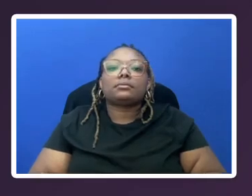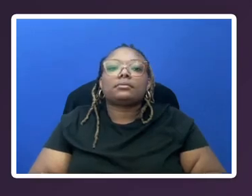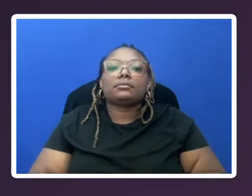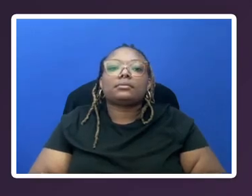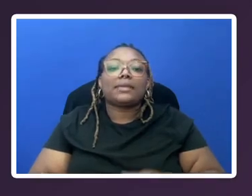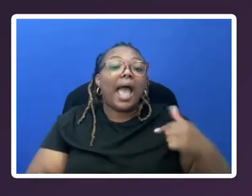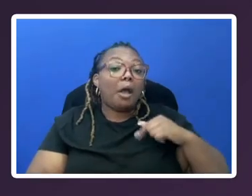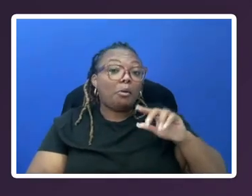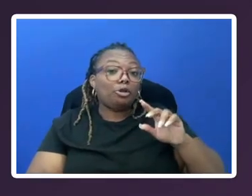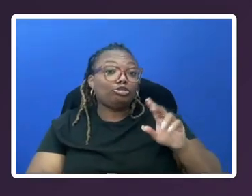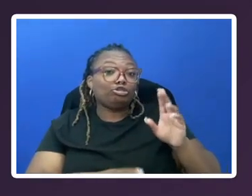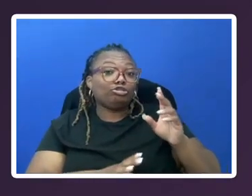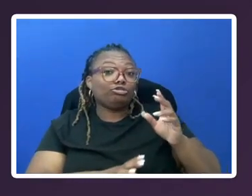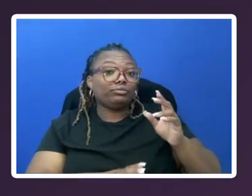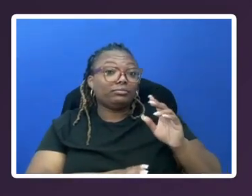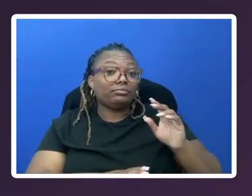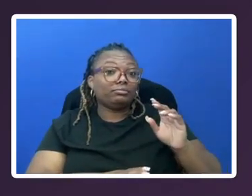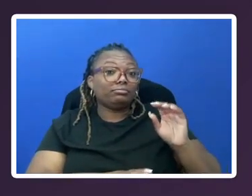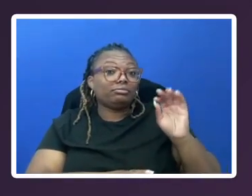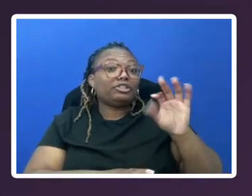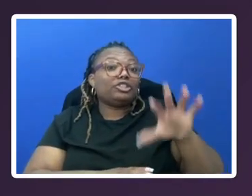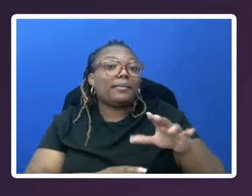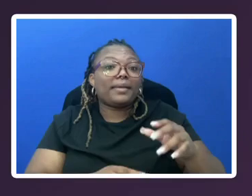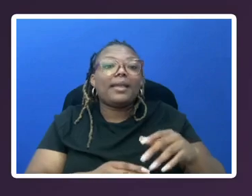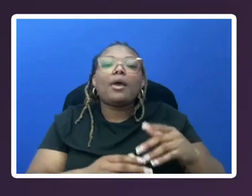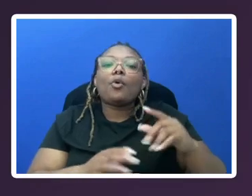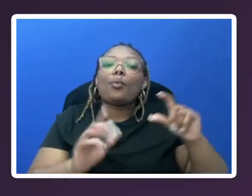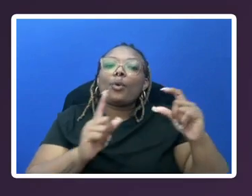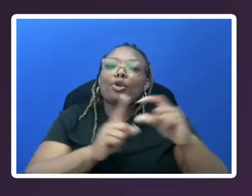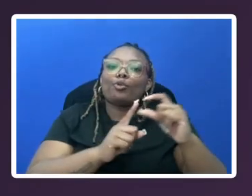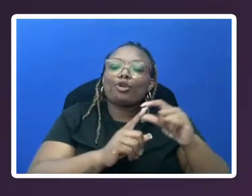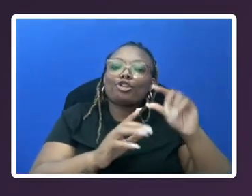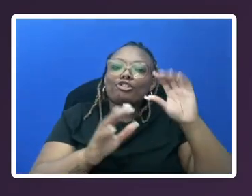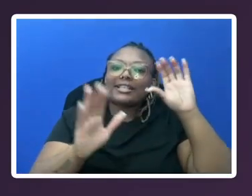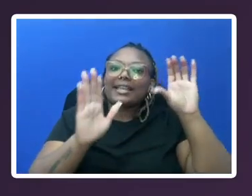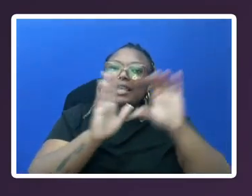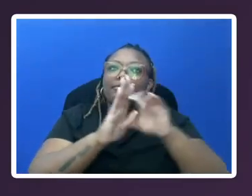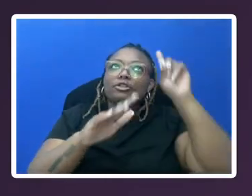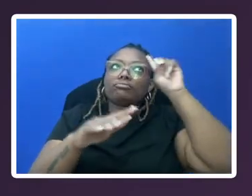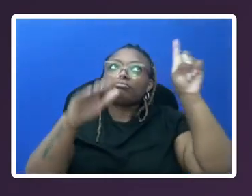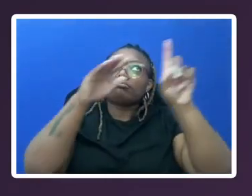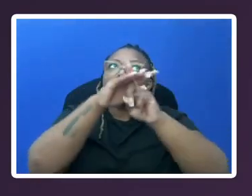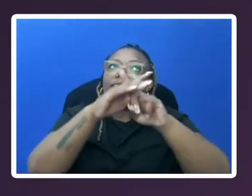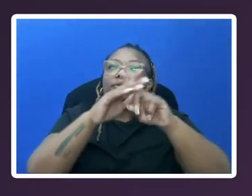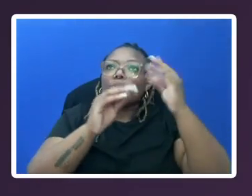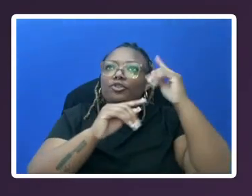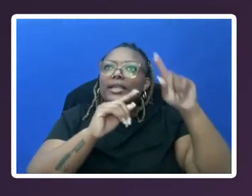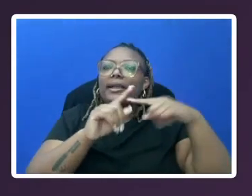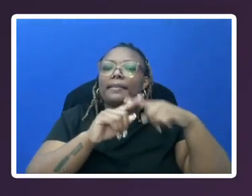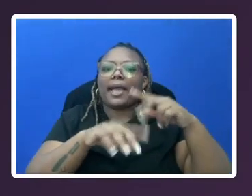words and images come to mind for you, when you hear national stories?